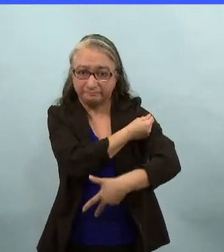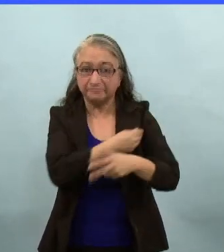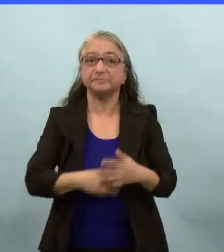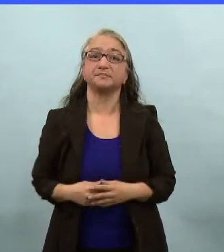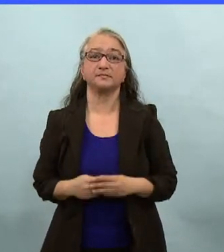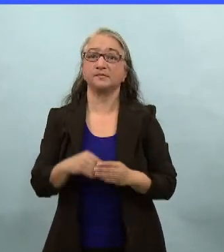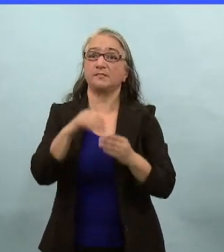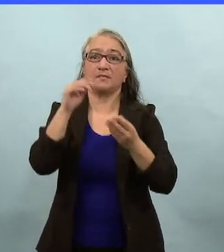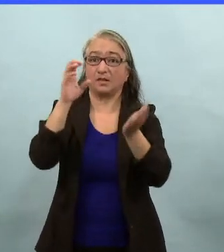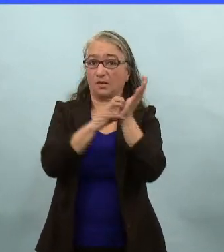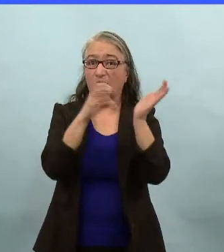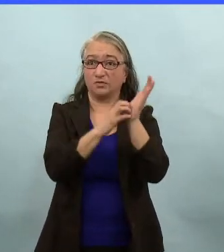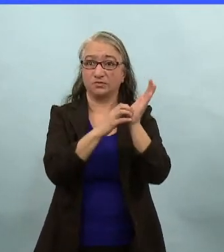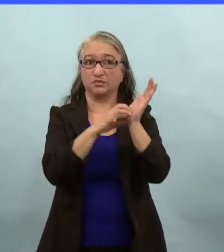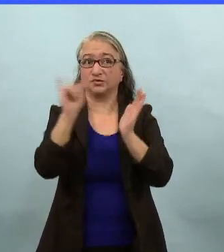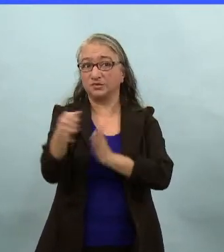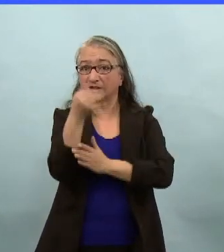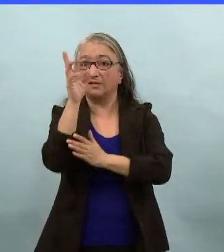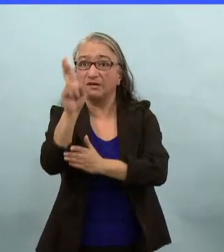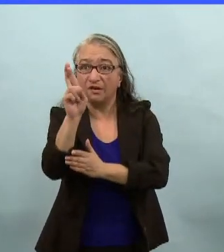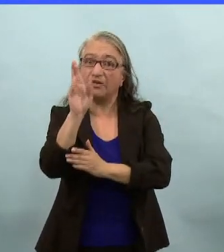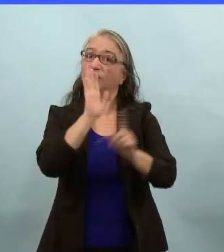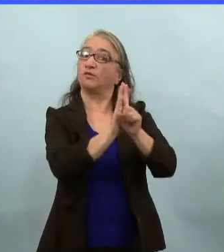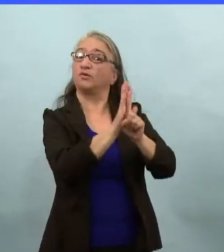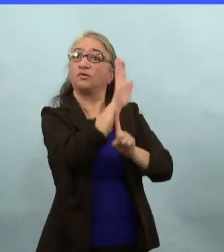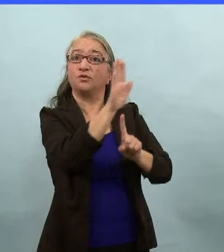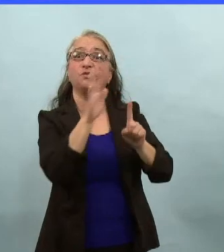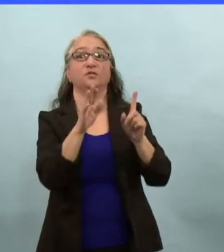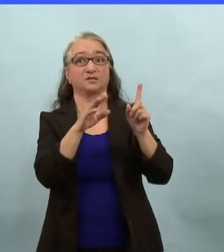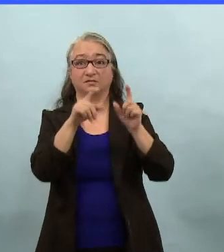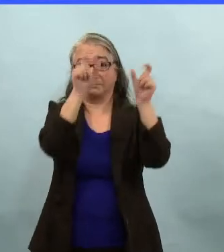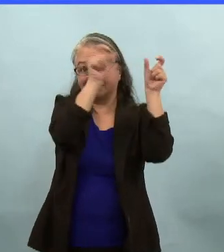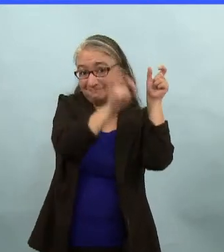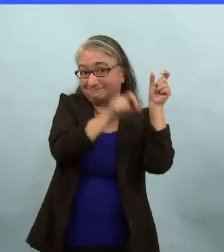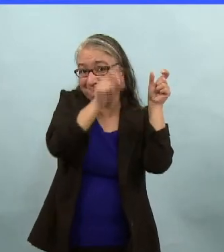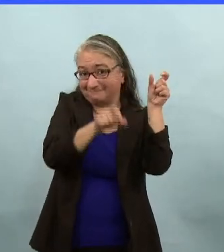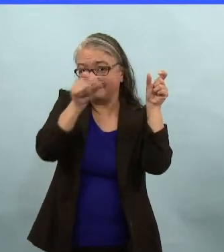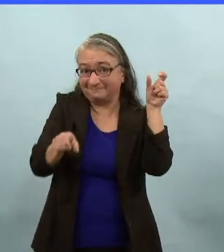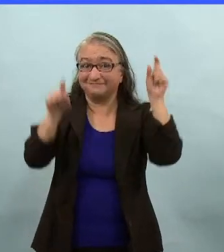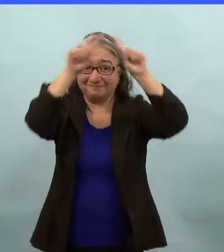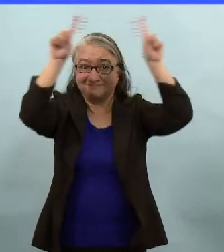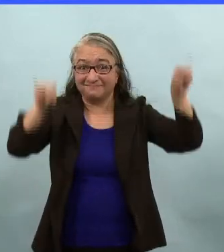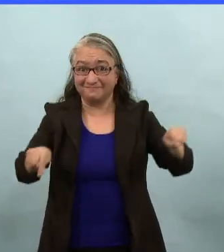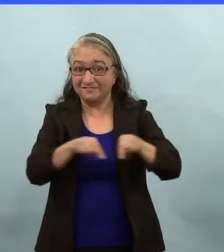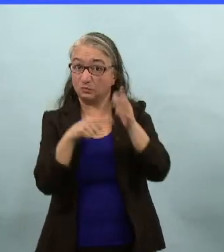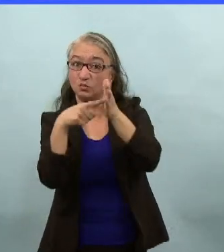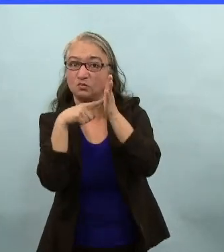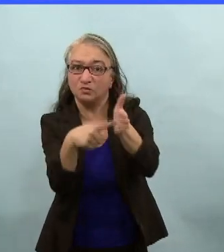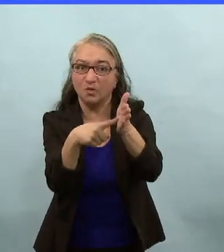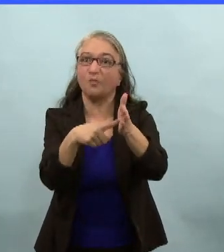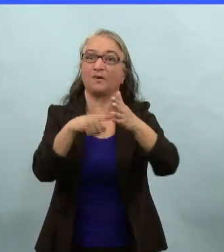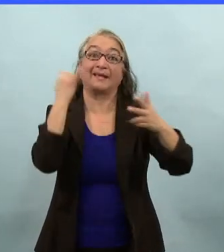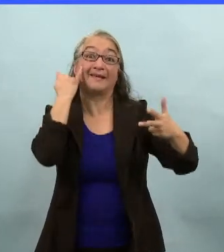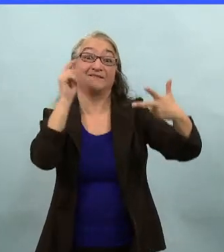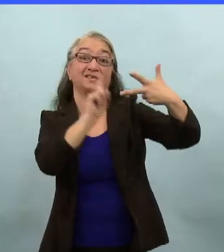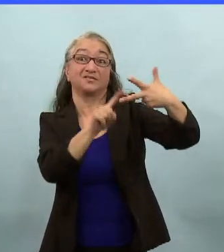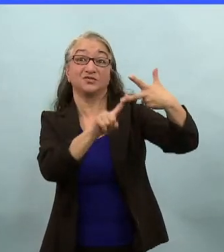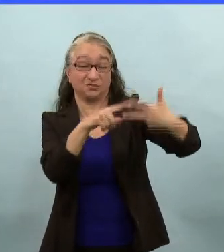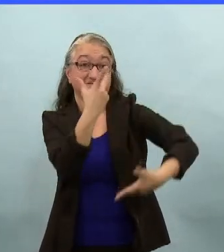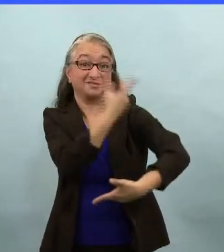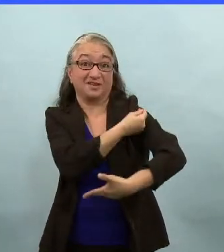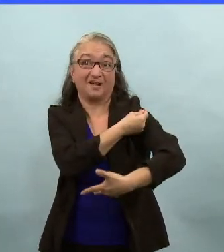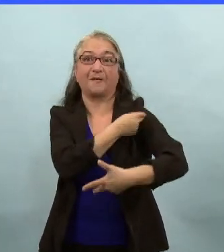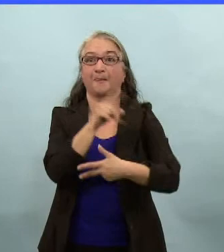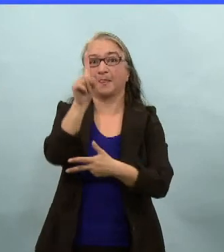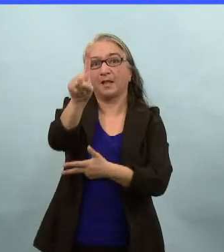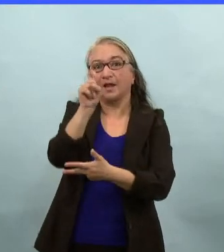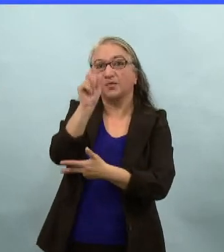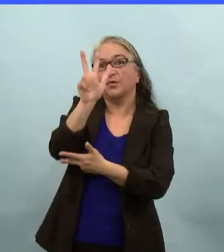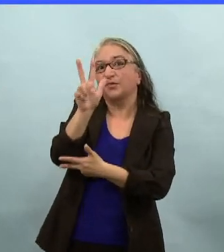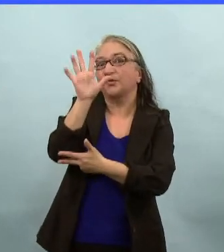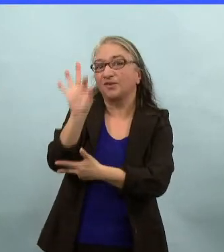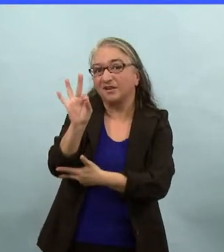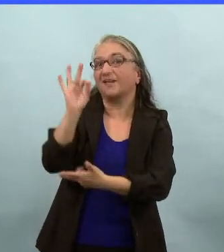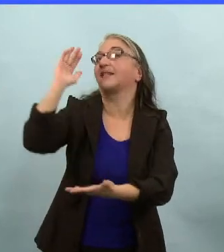uh slides today that people are 139 times less likely uh to get you know into to to end up in icu